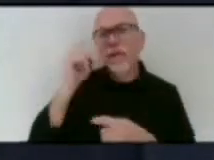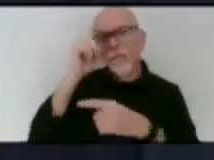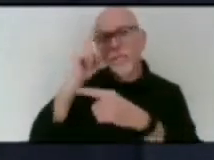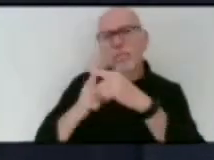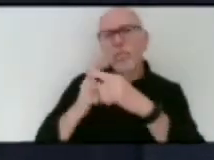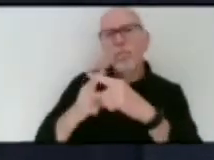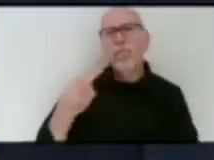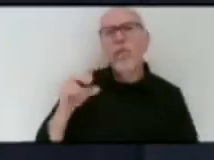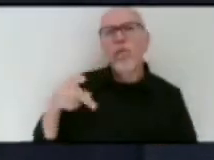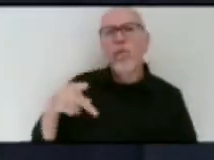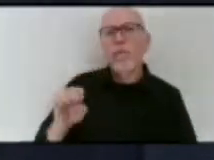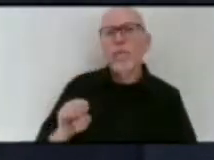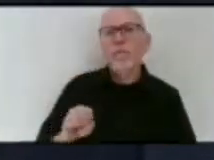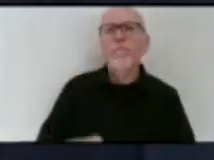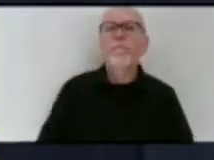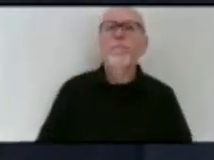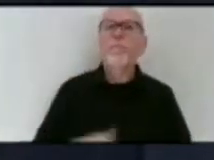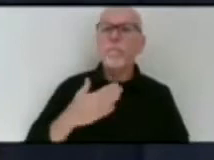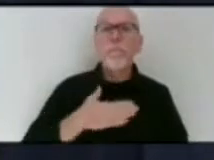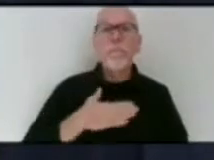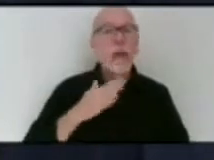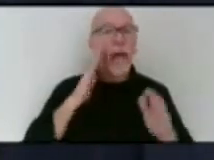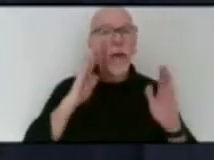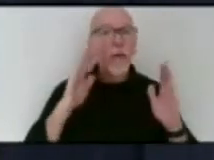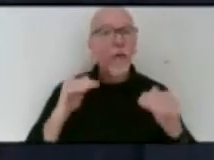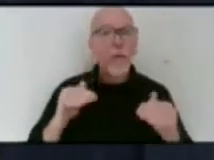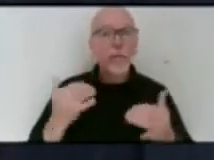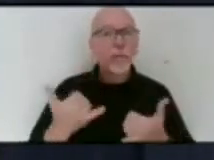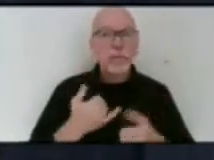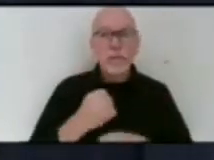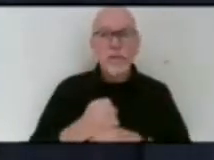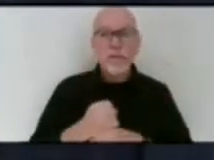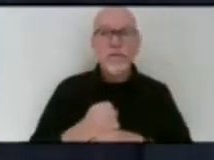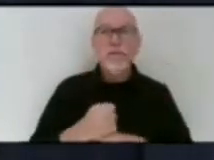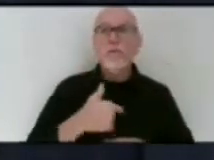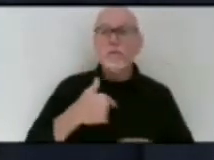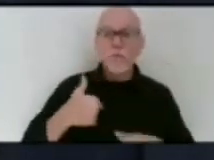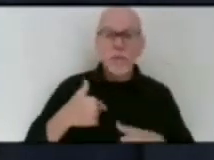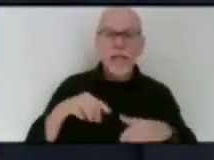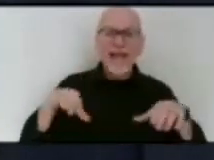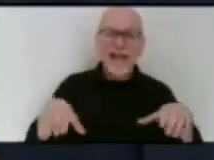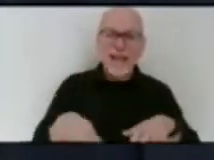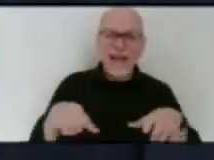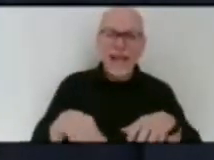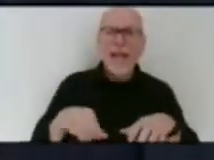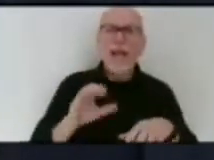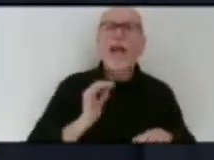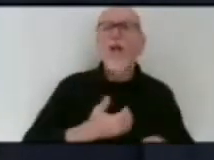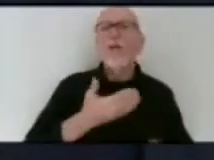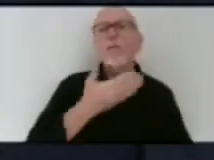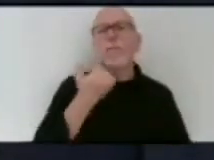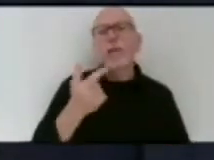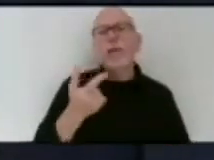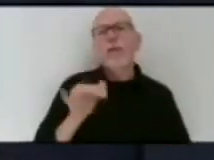My hope is maybe this year it's our actions that could be the best gift. We can give toe one another,